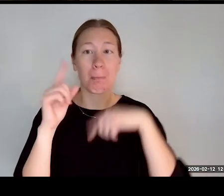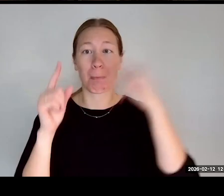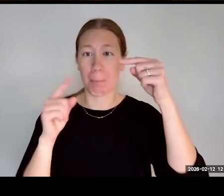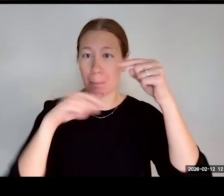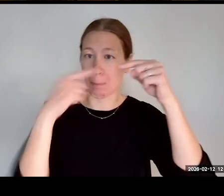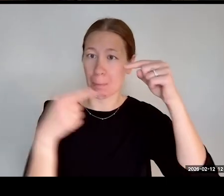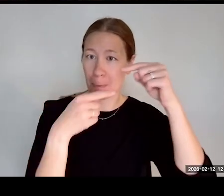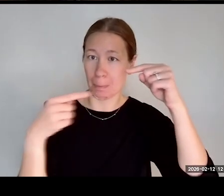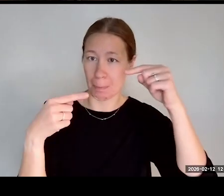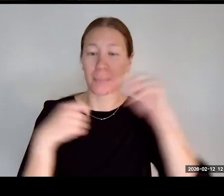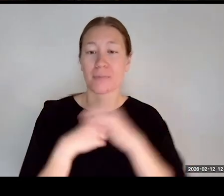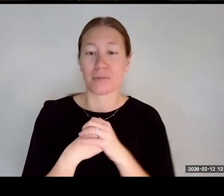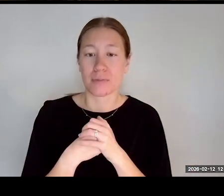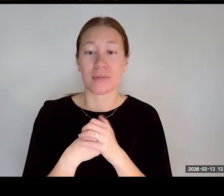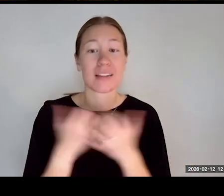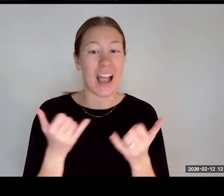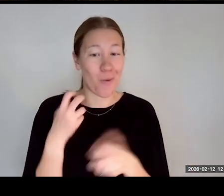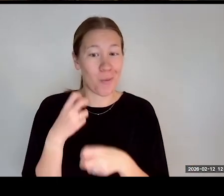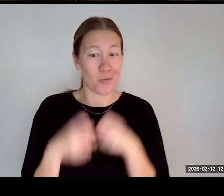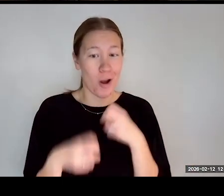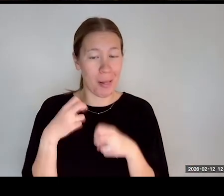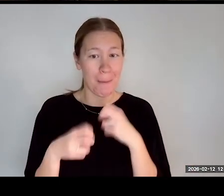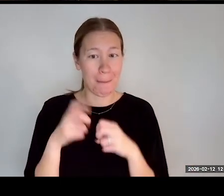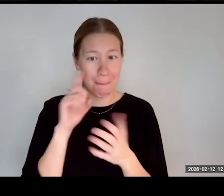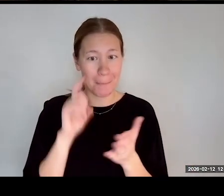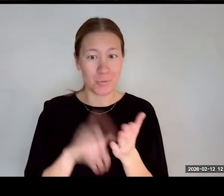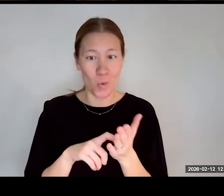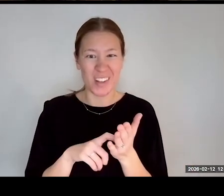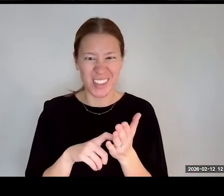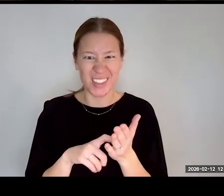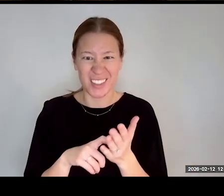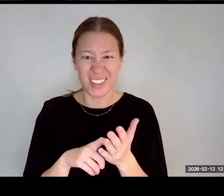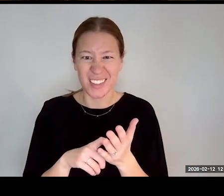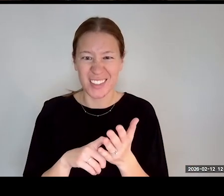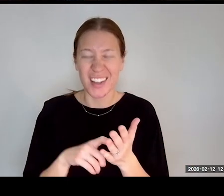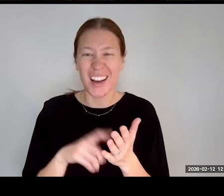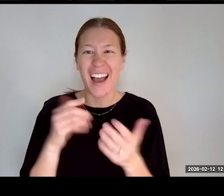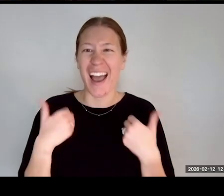to resolve too is right now I have these hard breaks in between my list items.